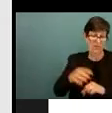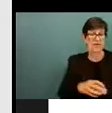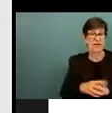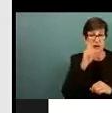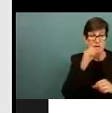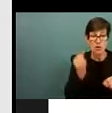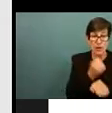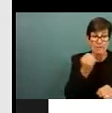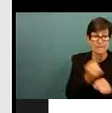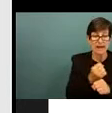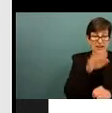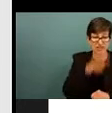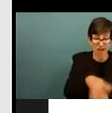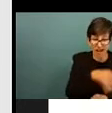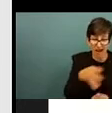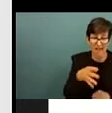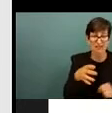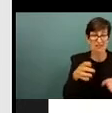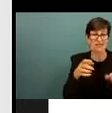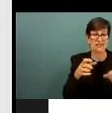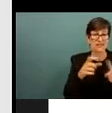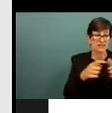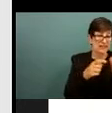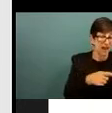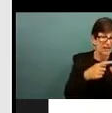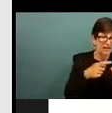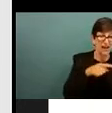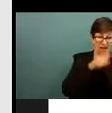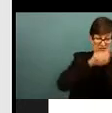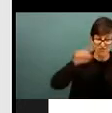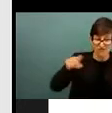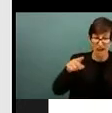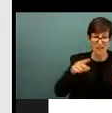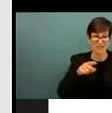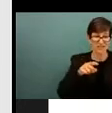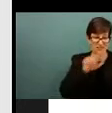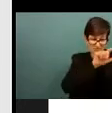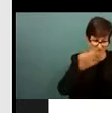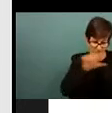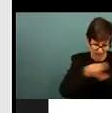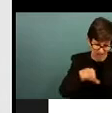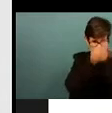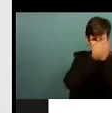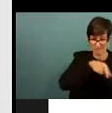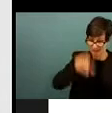and tables and drill down in ways that we haven't been able to do.